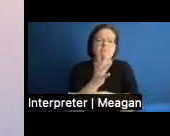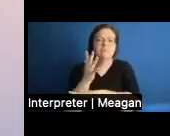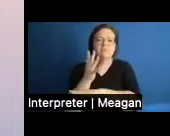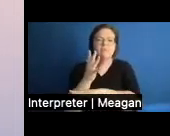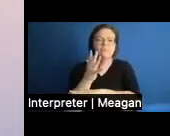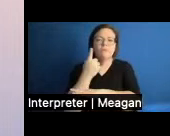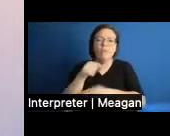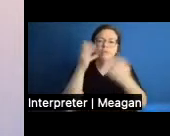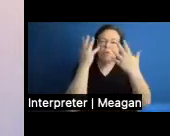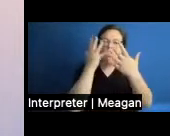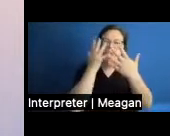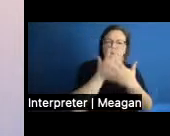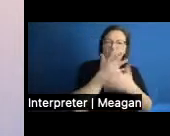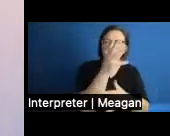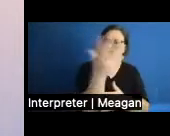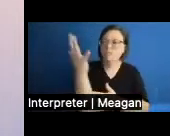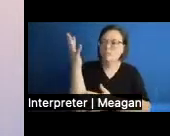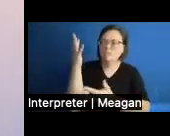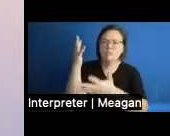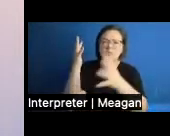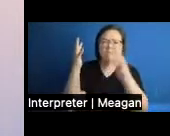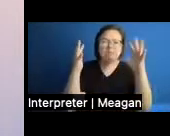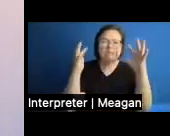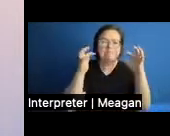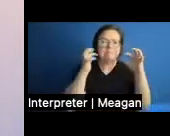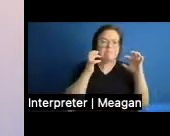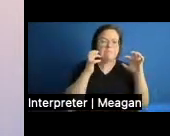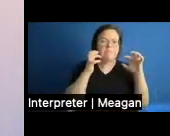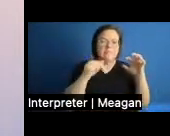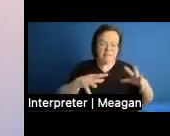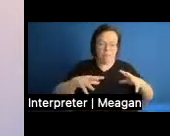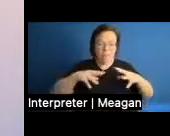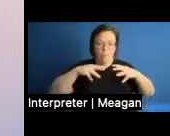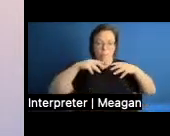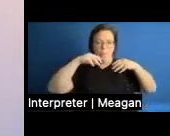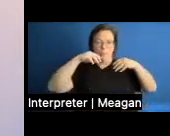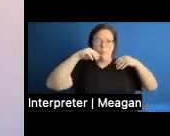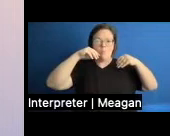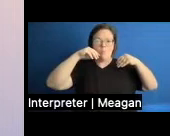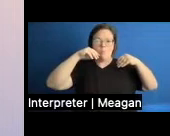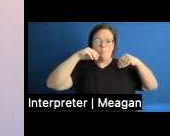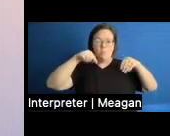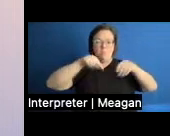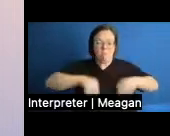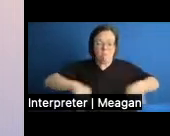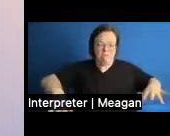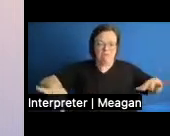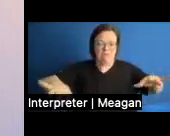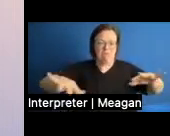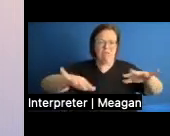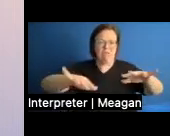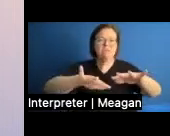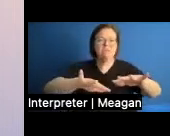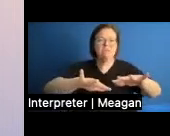For darkling green; for thorn-surround. This absorbing quaggy crample-ground. Of briar-canes